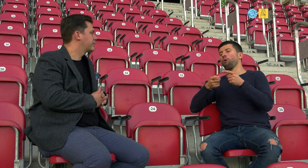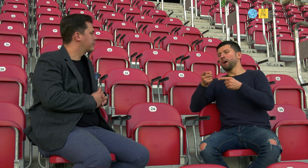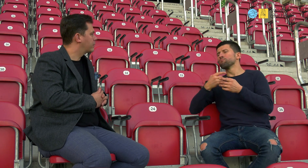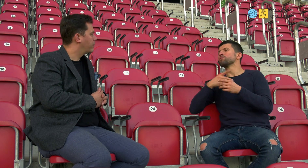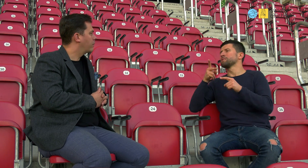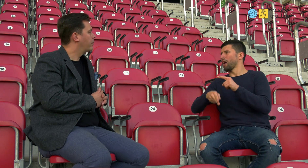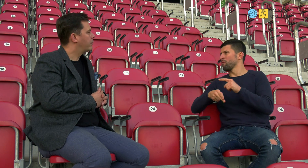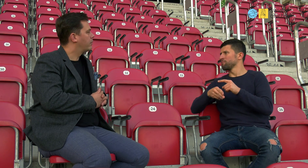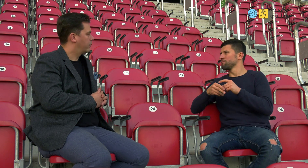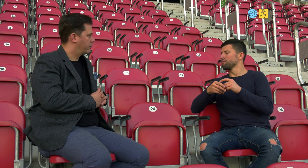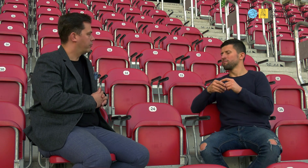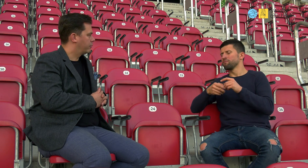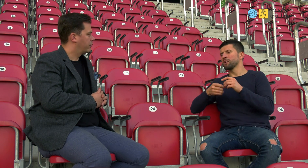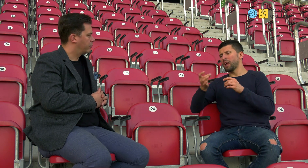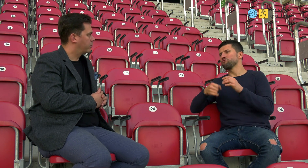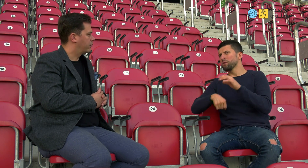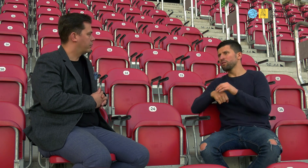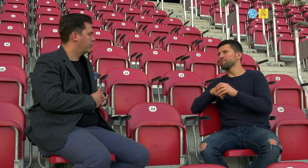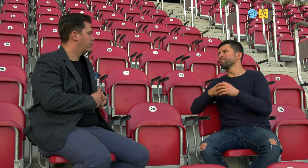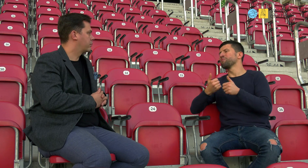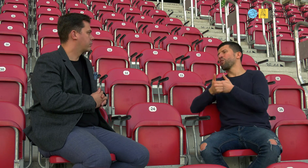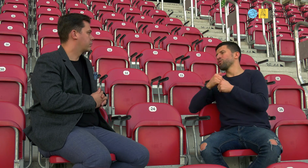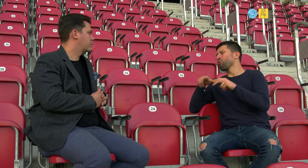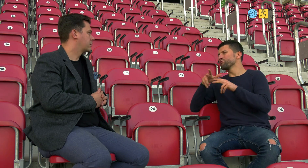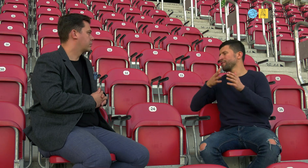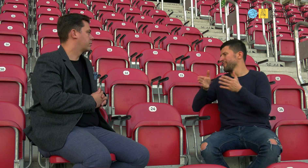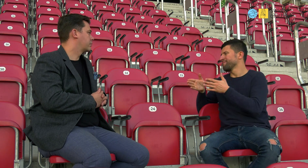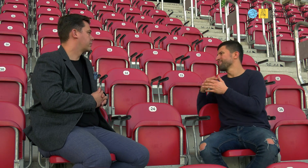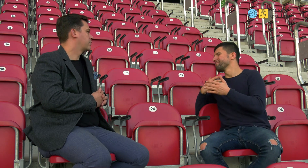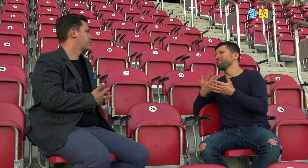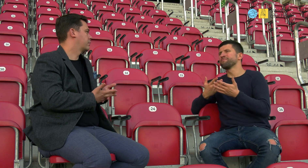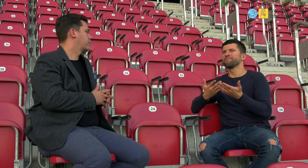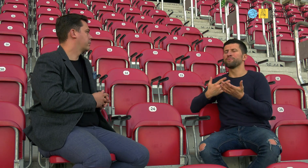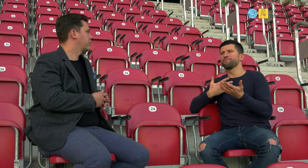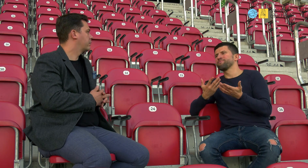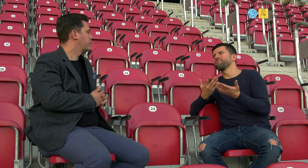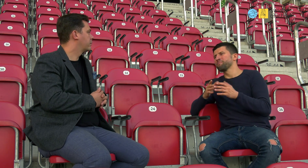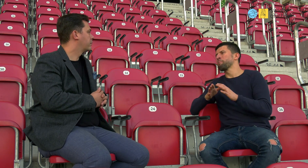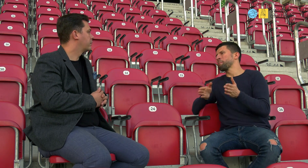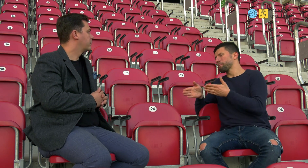After the surgery, I ended up playing soccer, family matters came up.